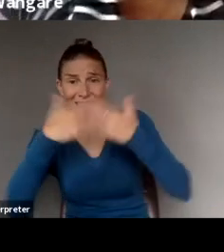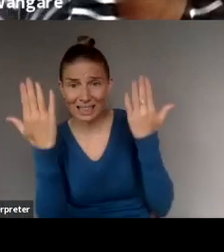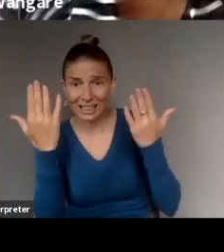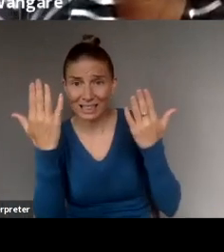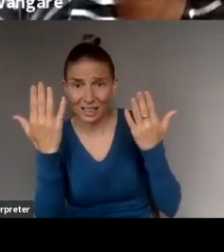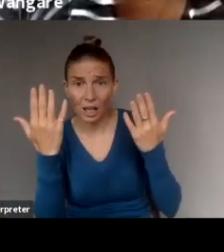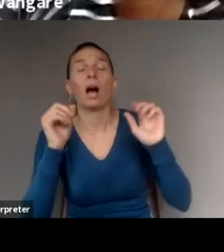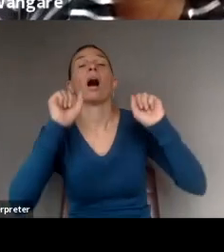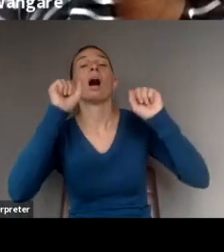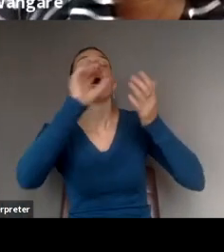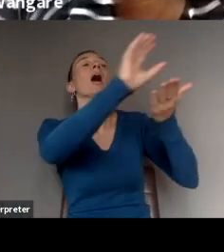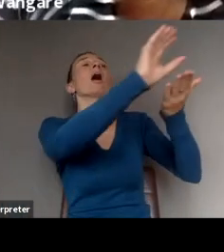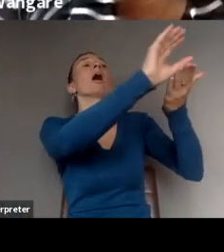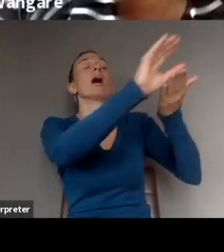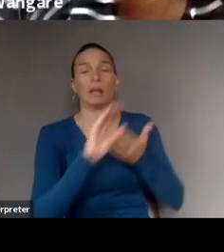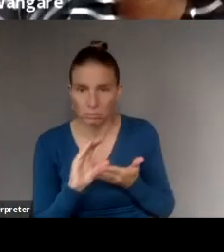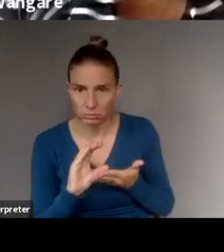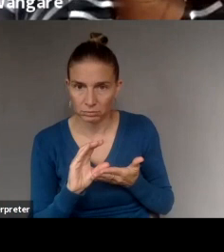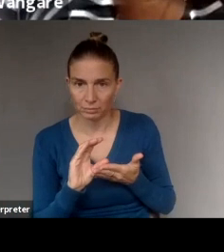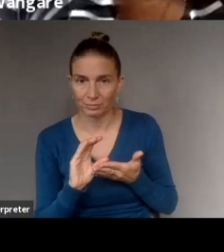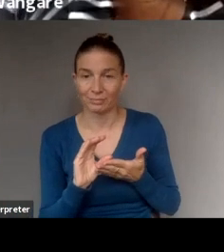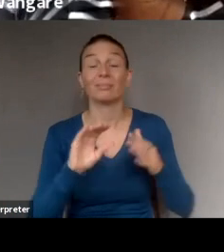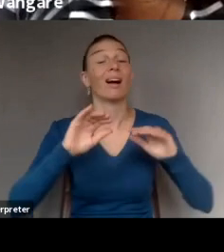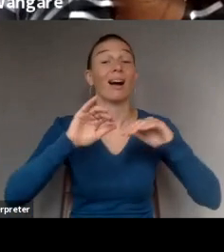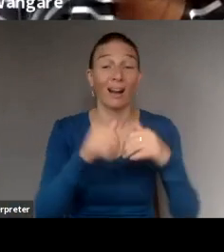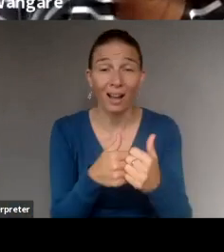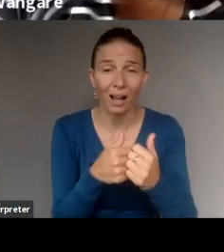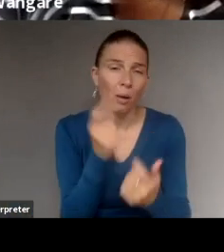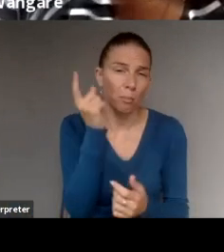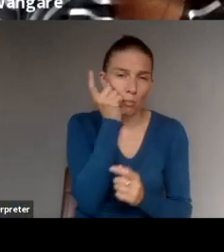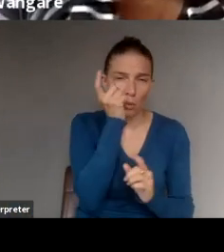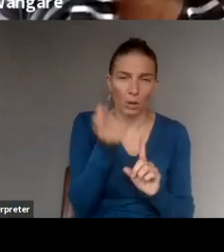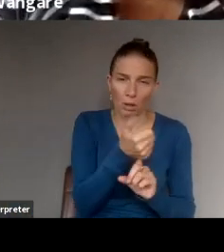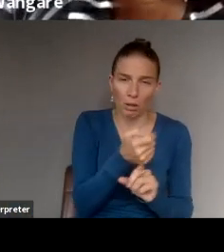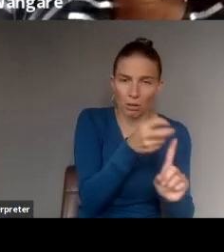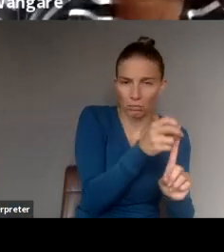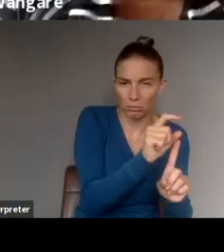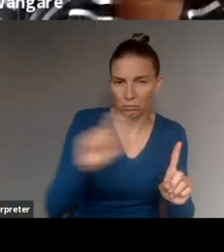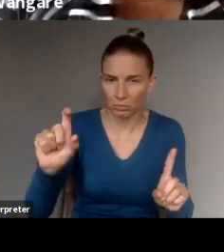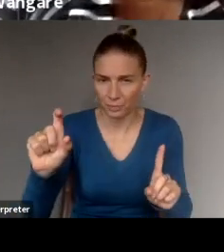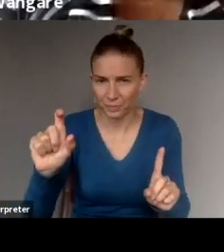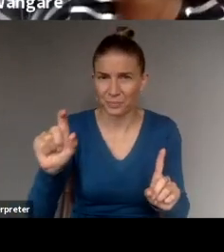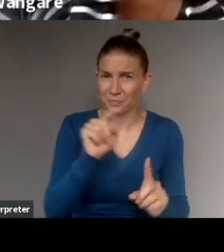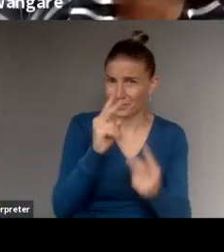to access the next, you know, cash dispersement. Which again, if we look at disability-related causes and all that